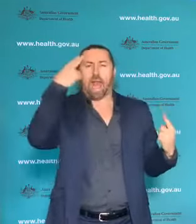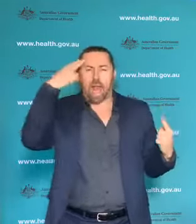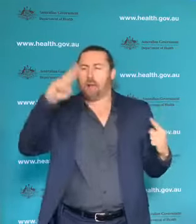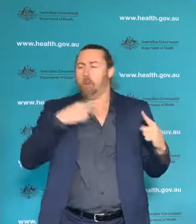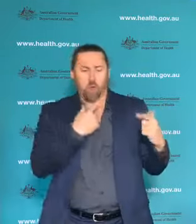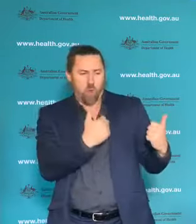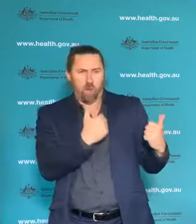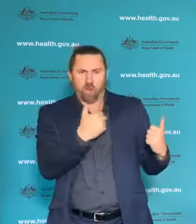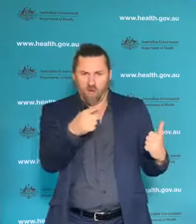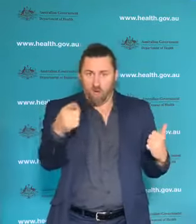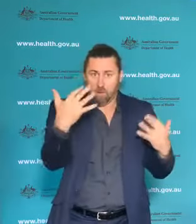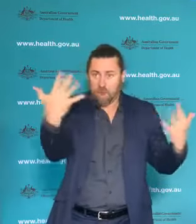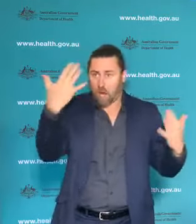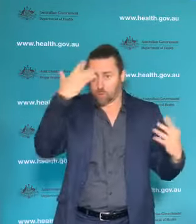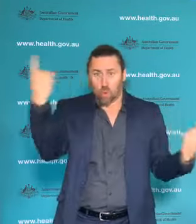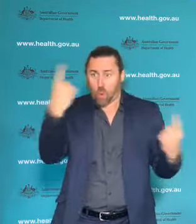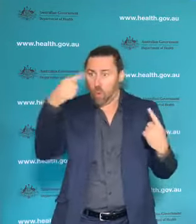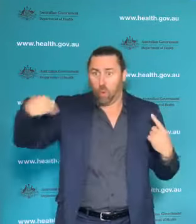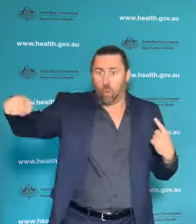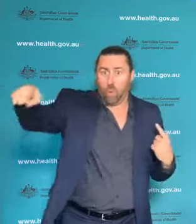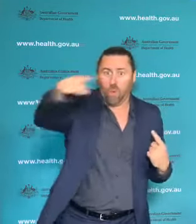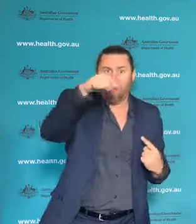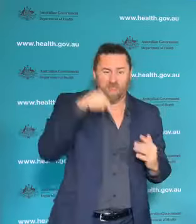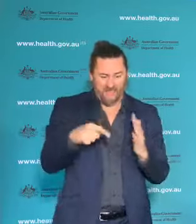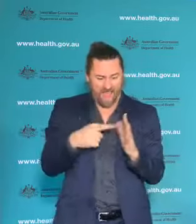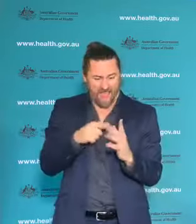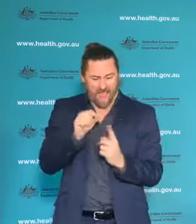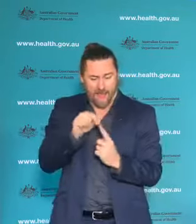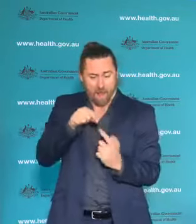identify people you do not know, people who may have been